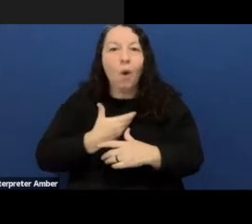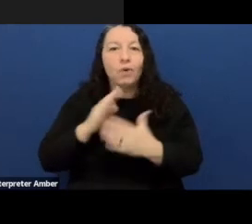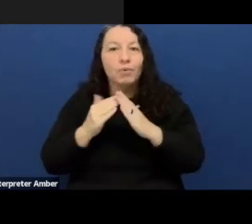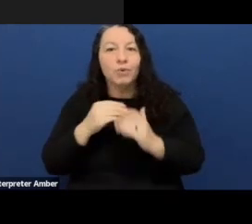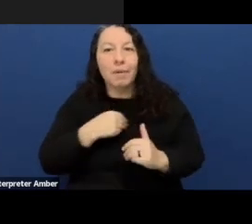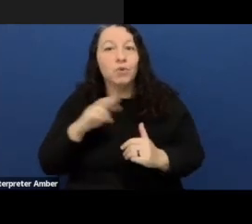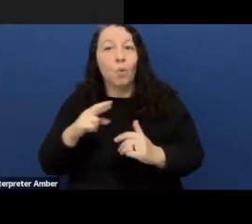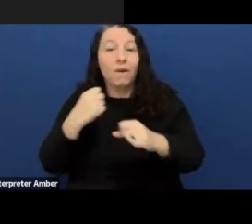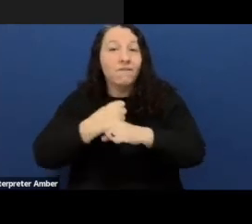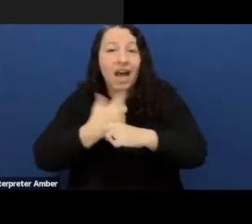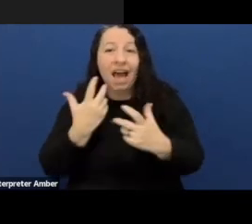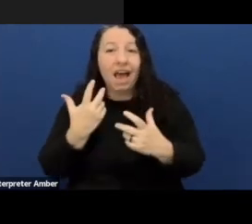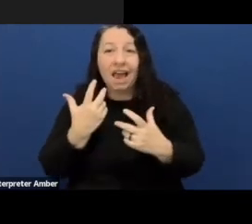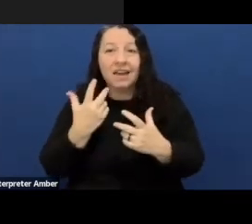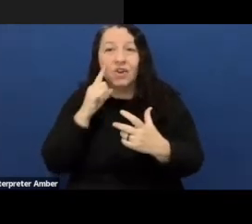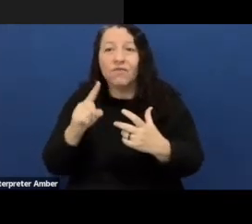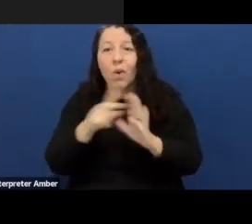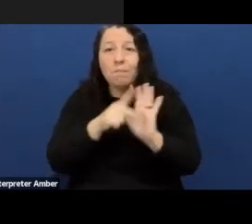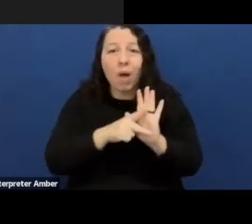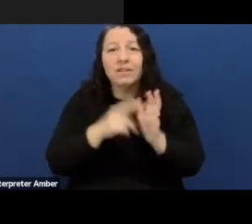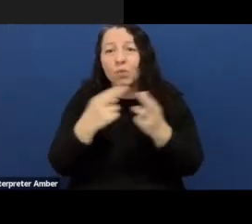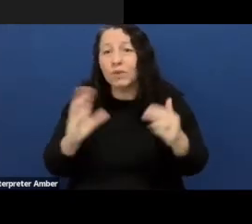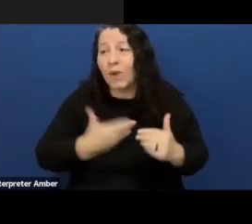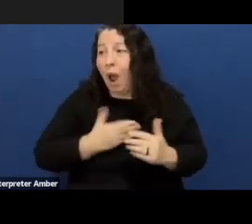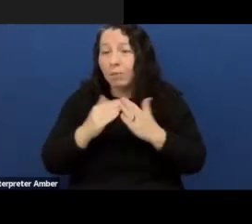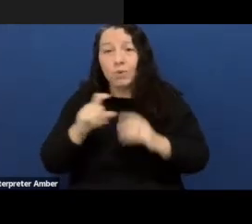Whether we're working to address the day to day needs of our members and communities or